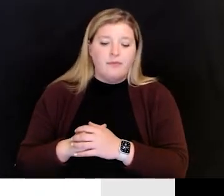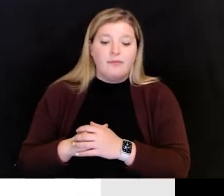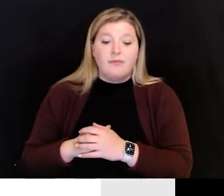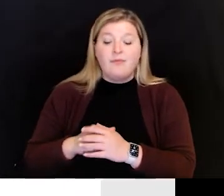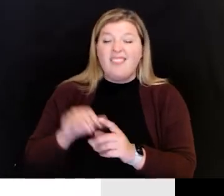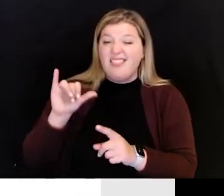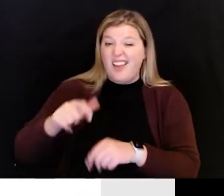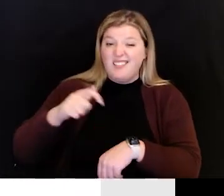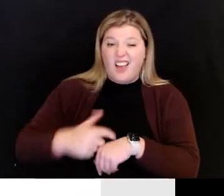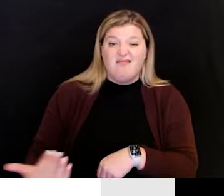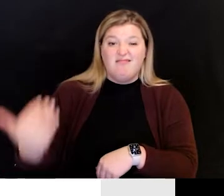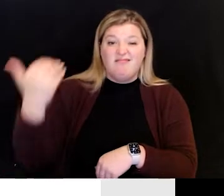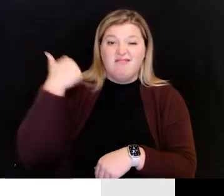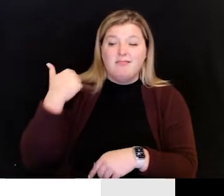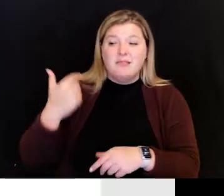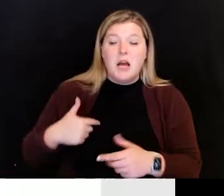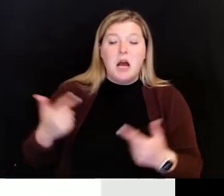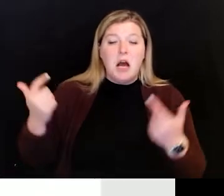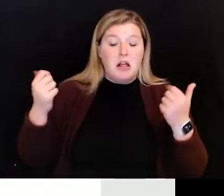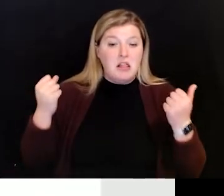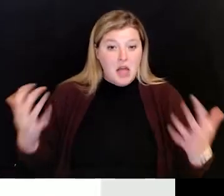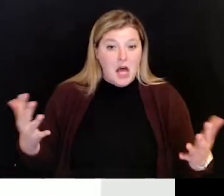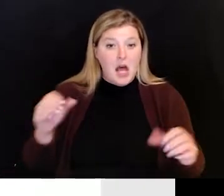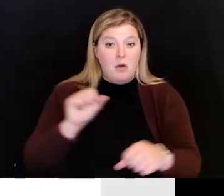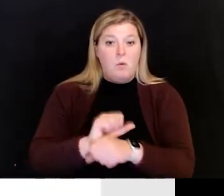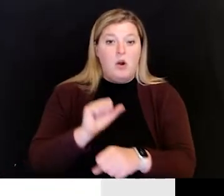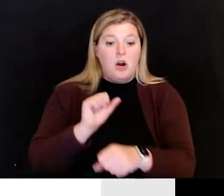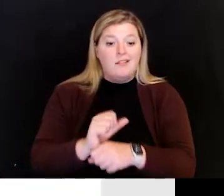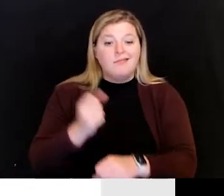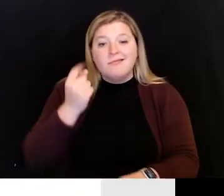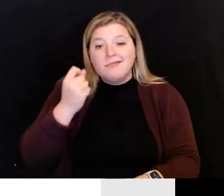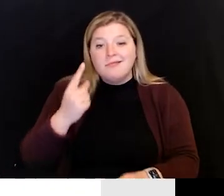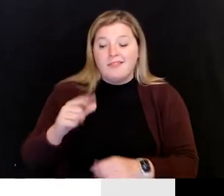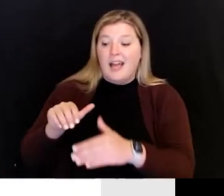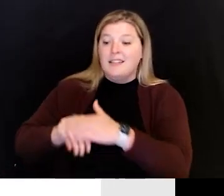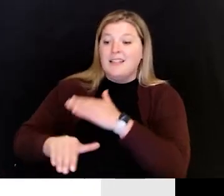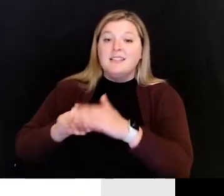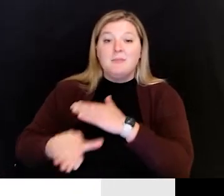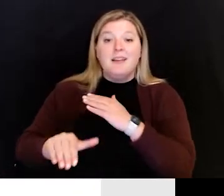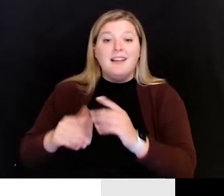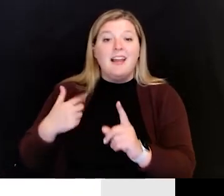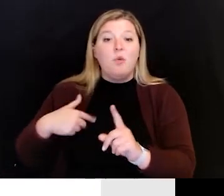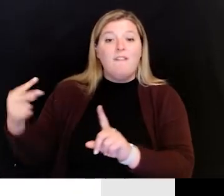And unfortunately, we treated accessibility as a nice-to-have feature.